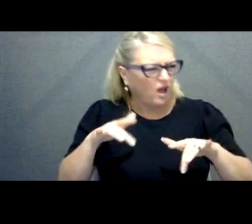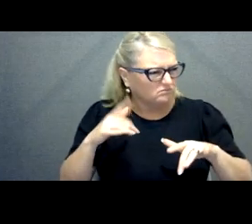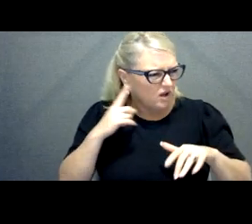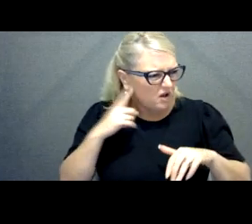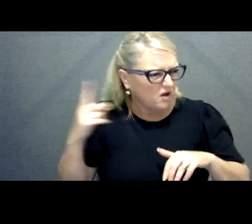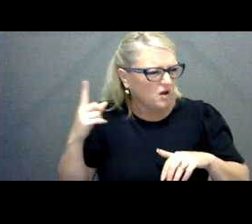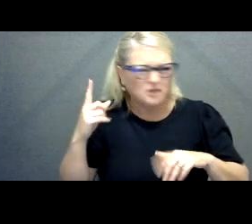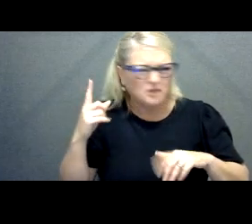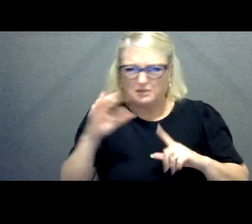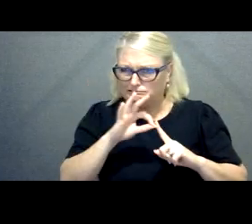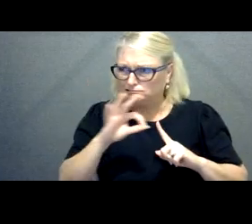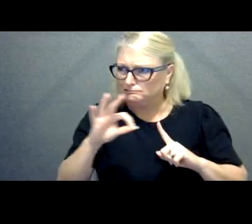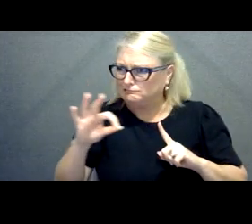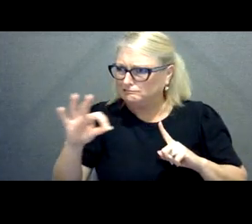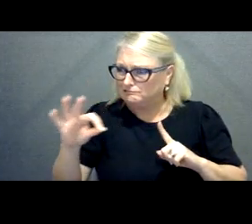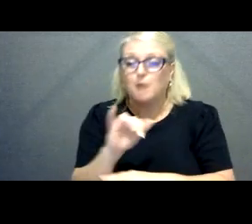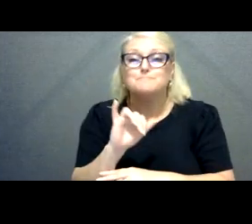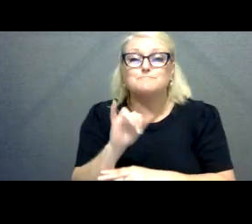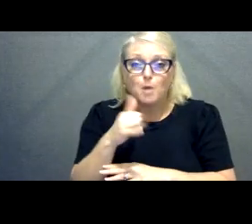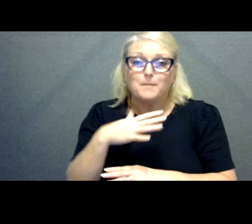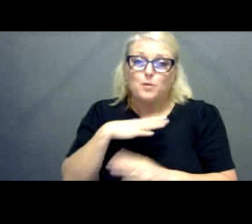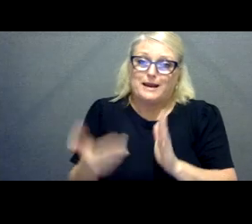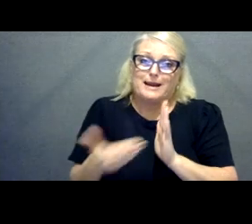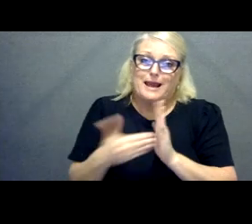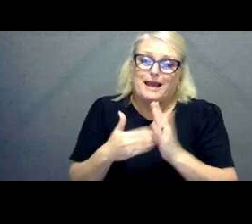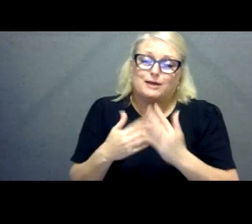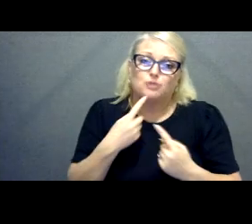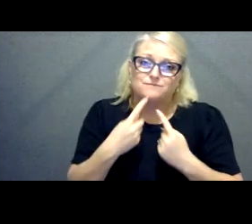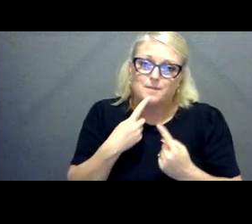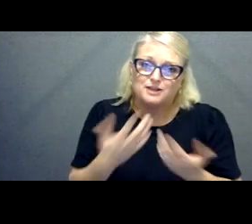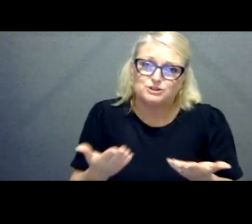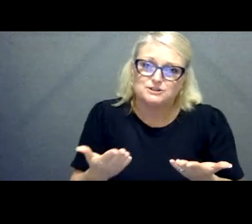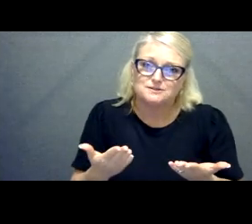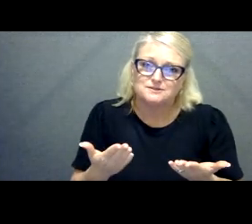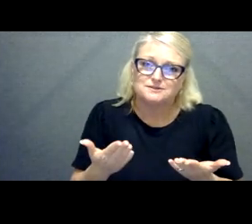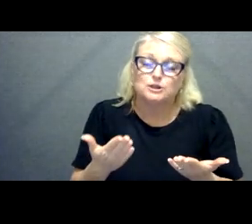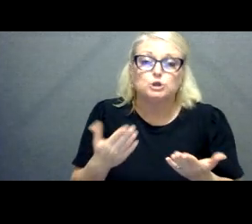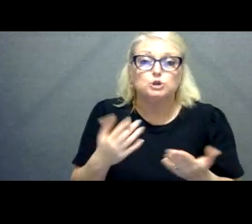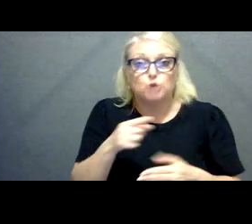because we need some extra information for you now from you or the client so if we haven't been able